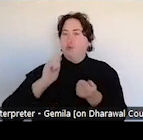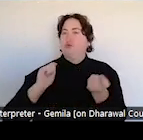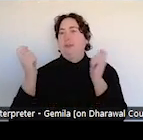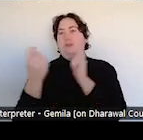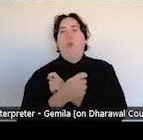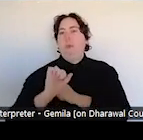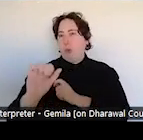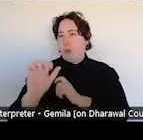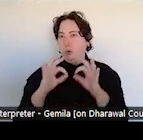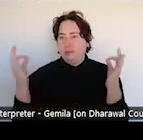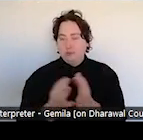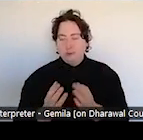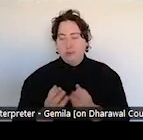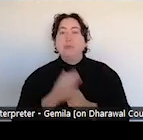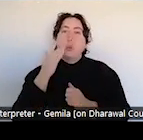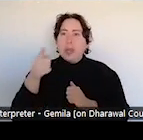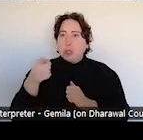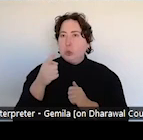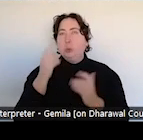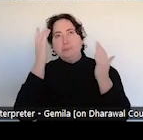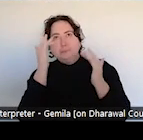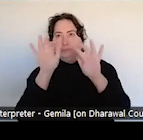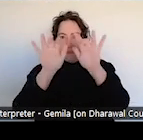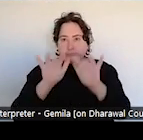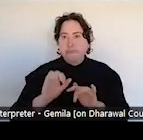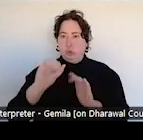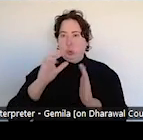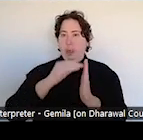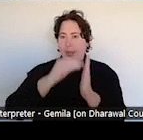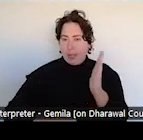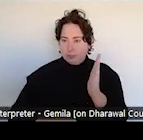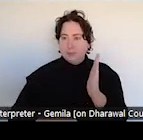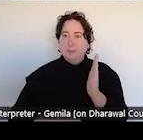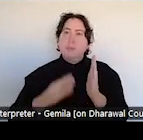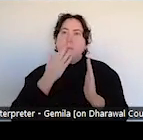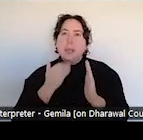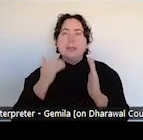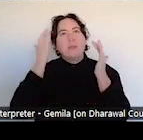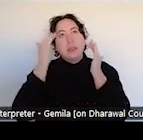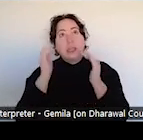When thinking about your application, think about the size of your organisation,